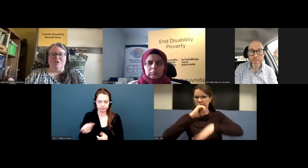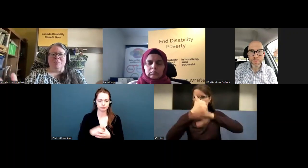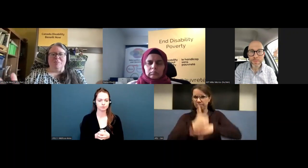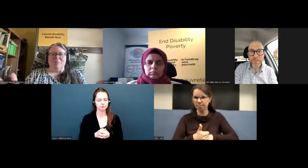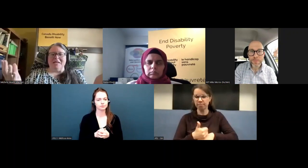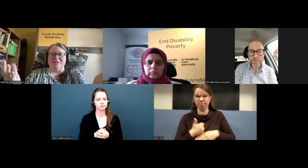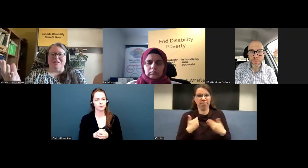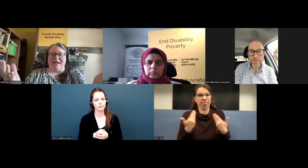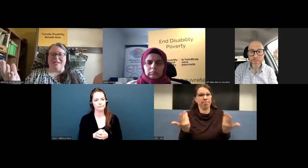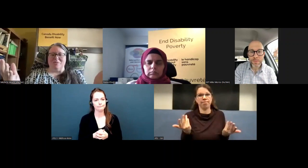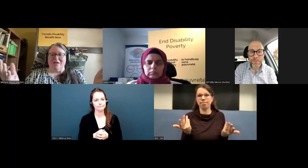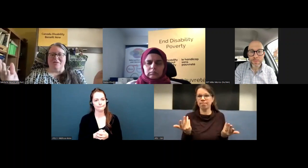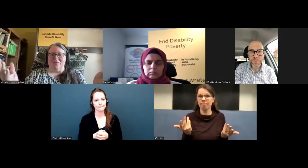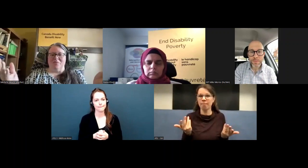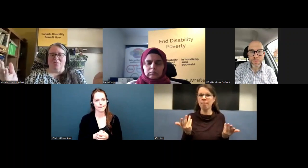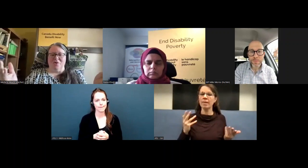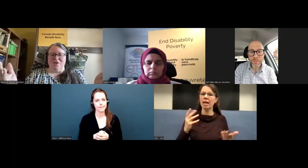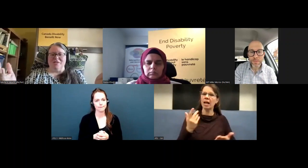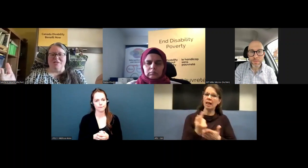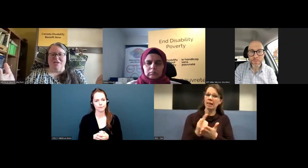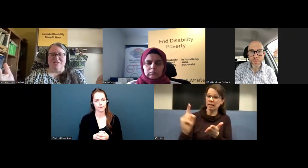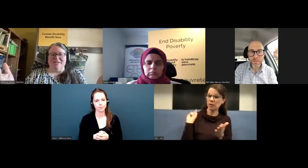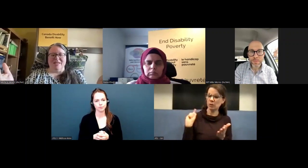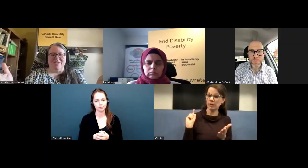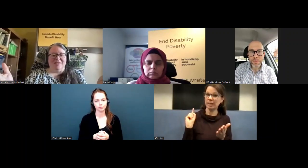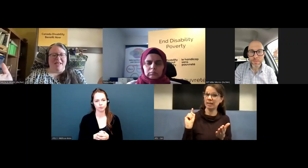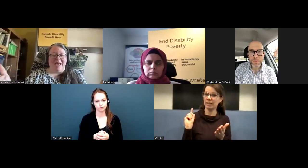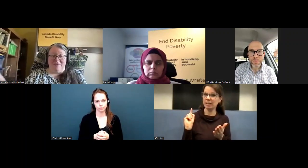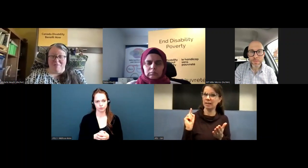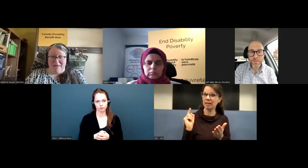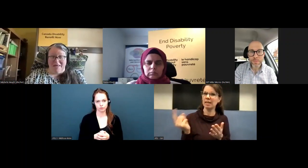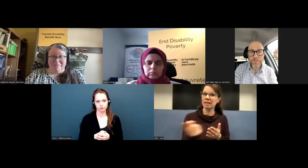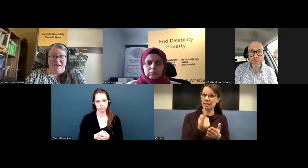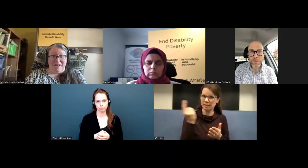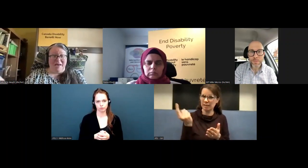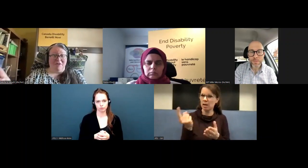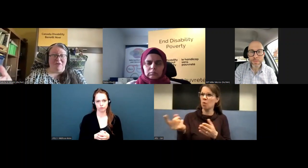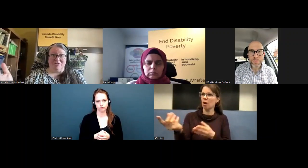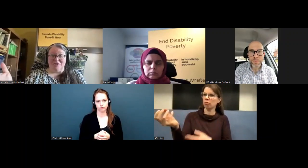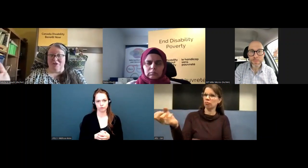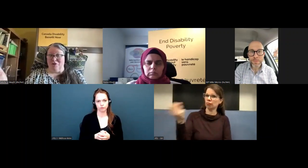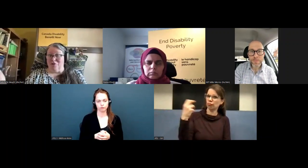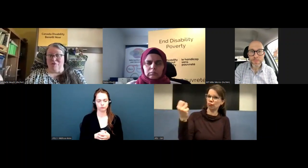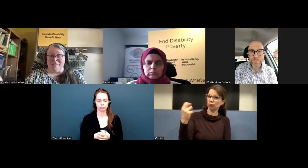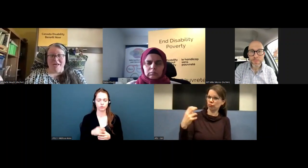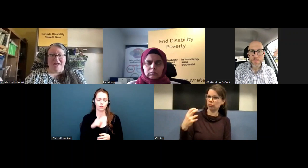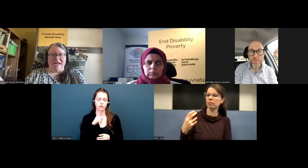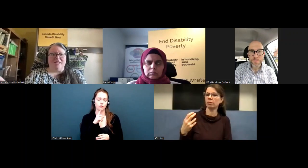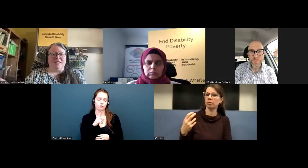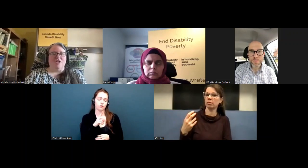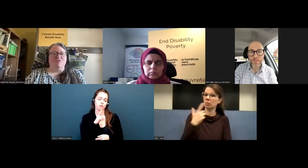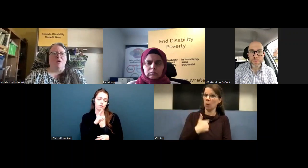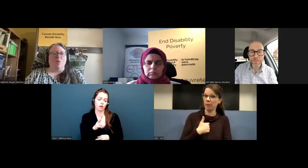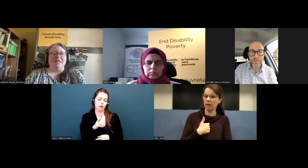SOMEBODY LAST WEEK, THE WORDS THEY GAVE ME AND I'M GOING TO USE, IS THAT THE REQUEST